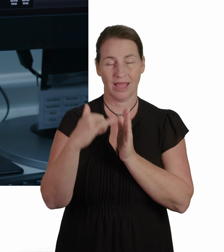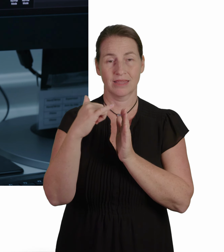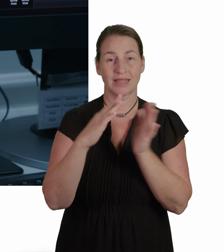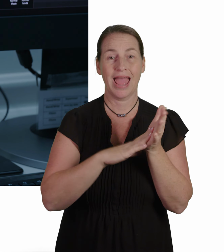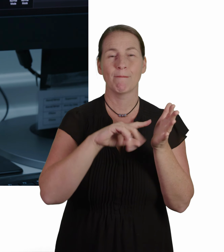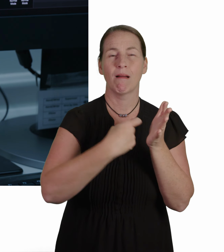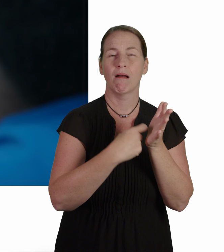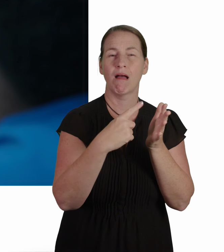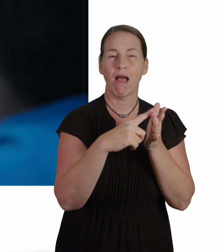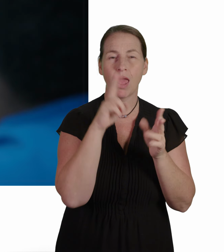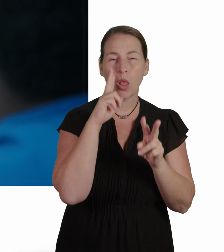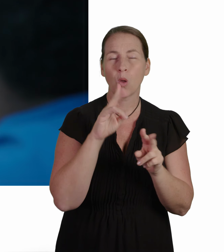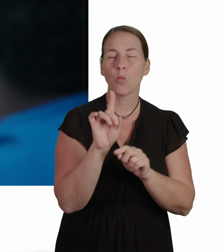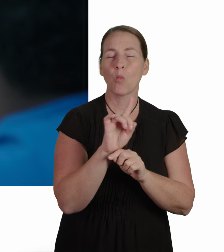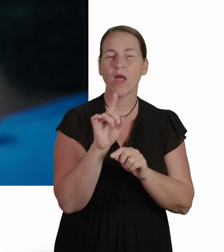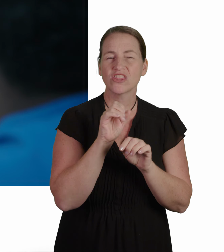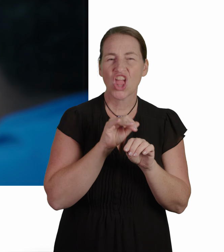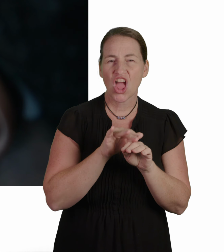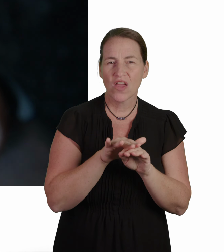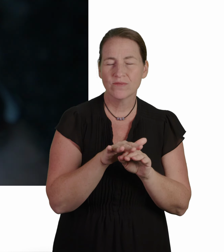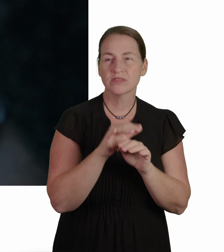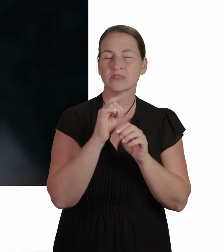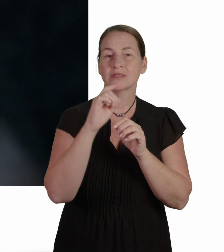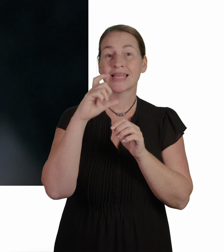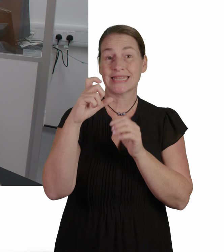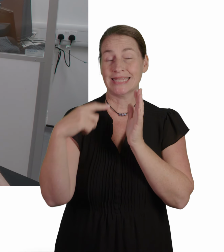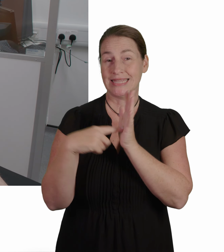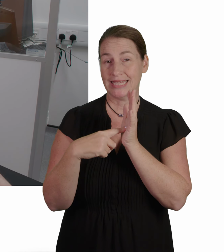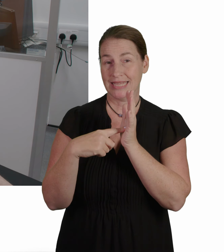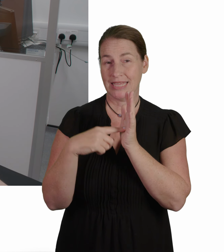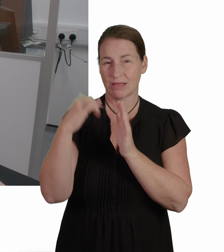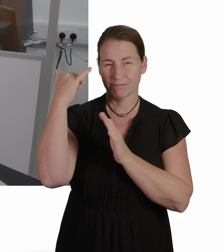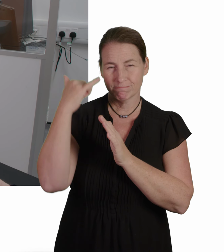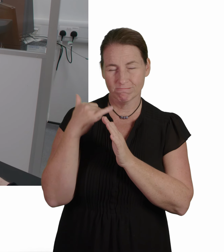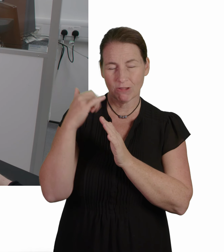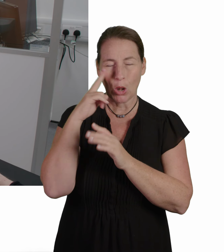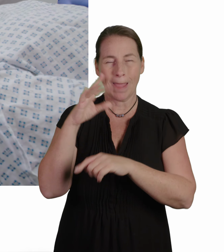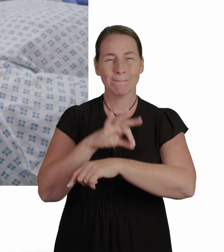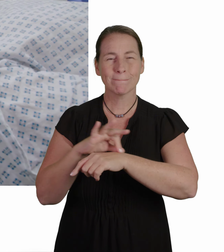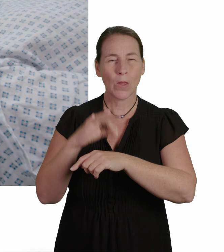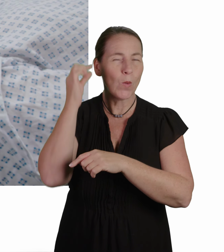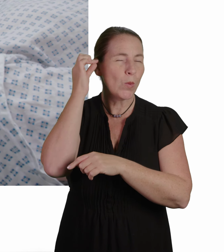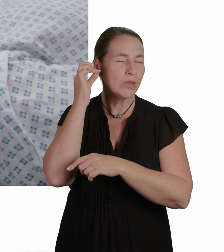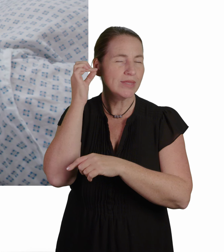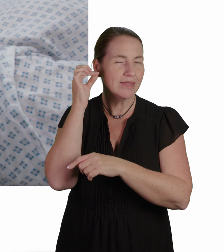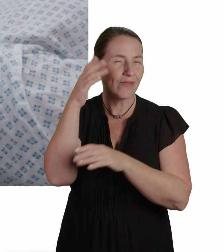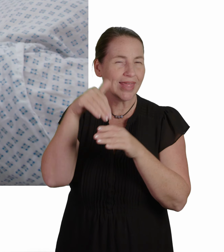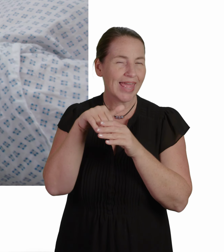look at the nerves of hearing and the CT scan will look at the more bony parts of your inner ear.